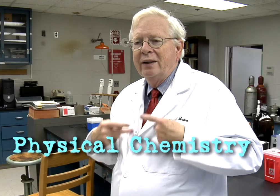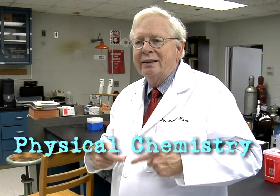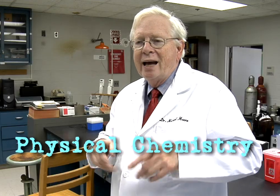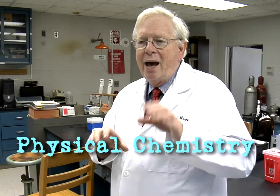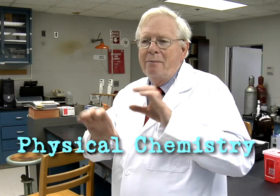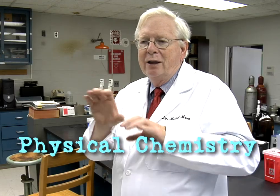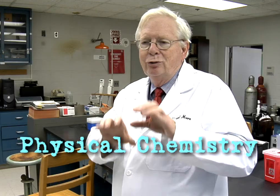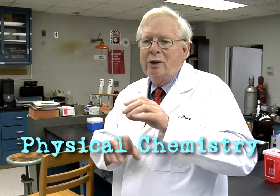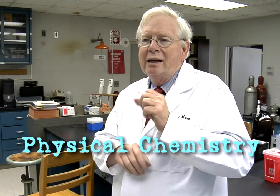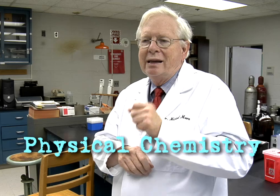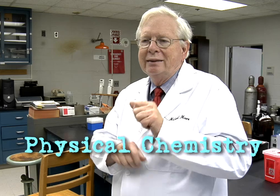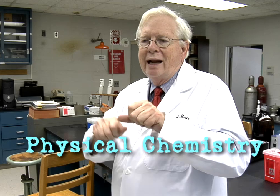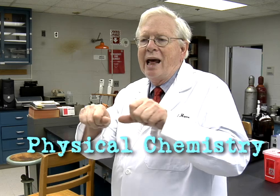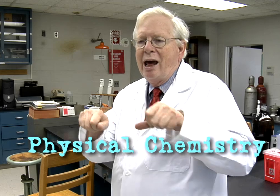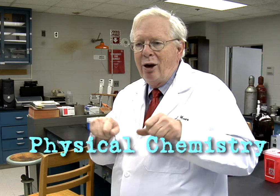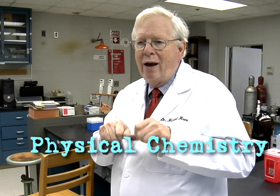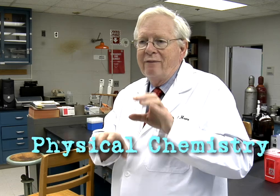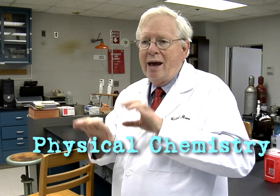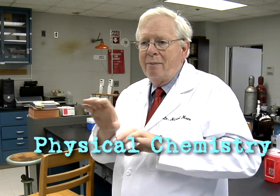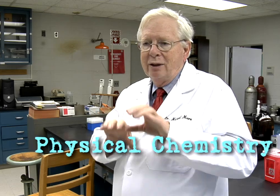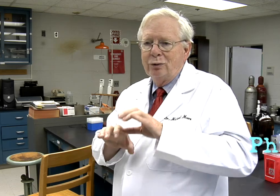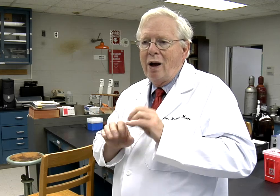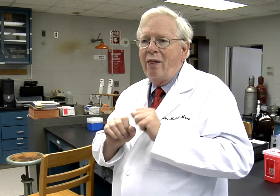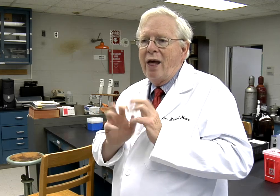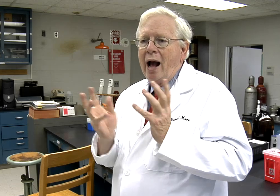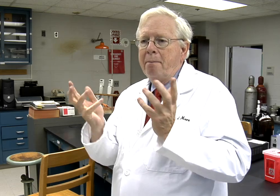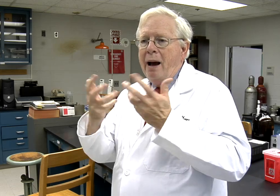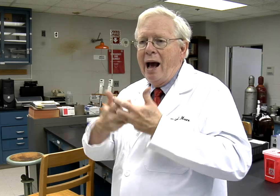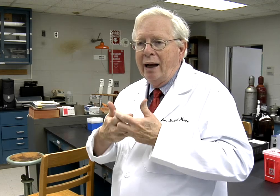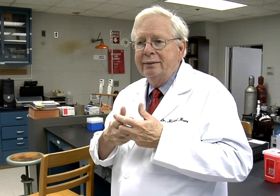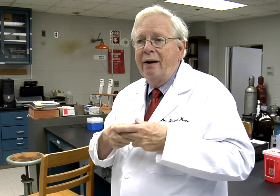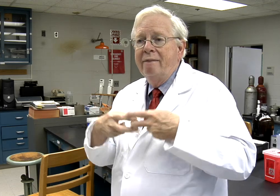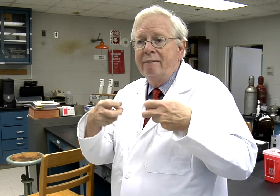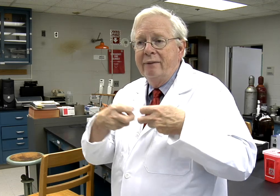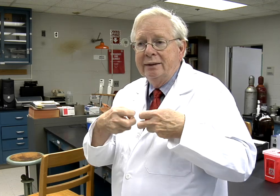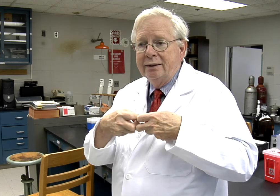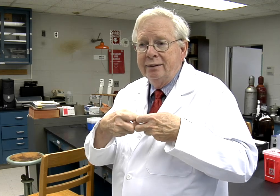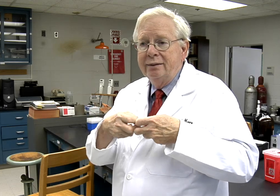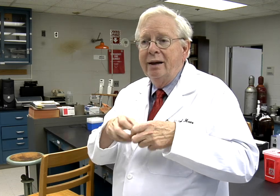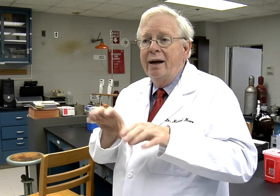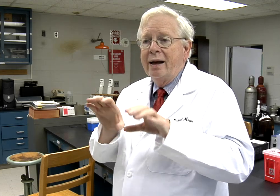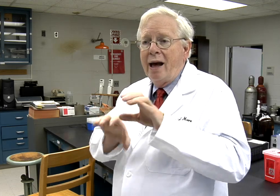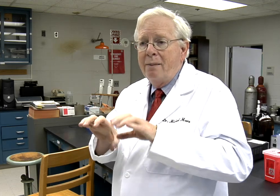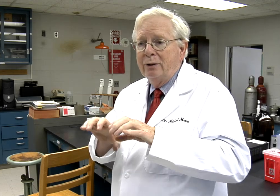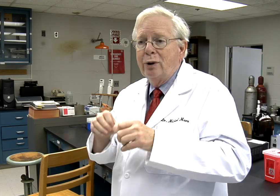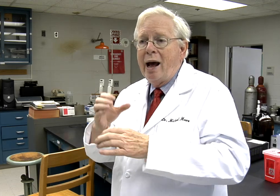Physical Chemisttry is an area of chemistry that combines physics, chemistry,